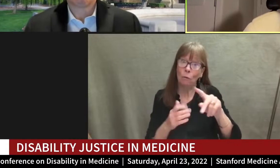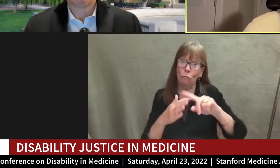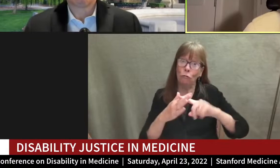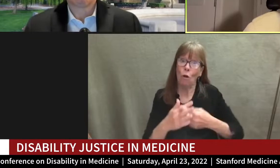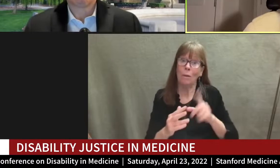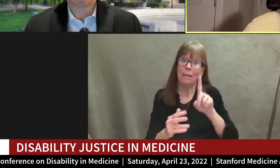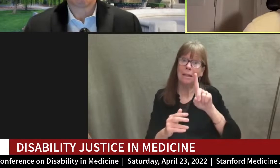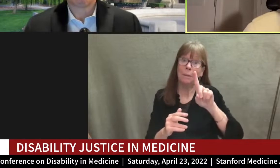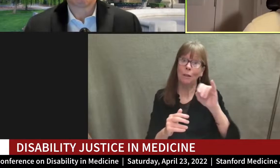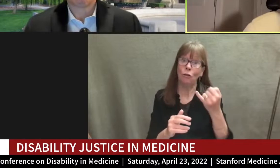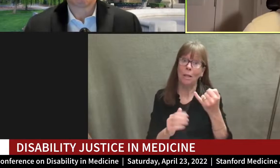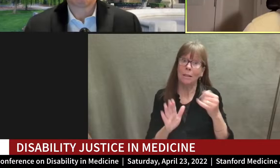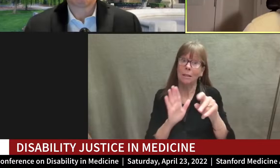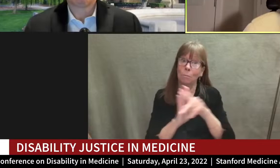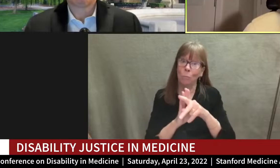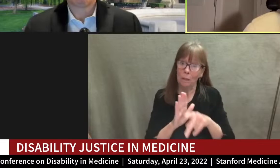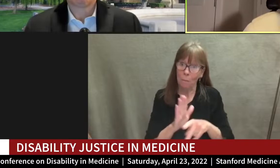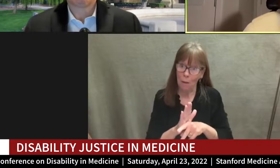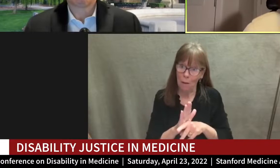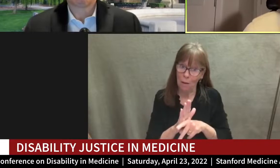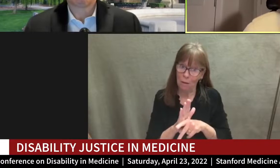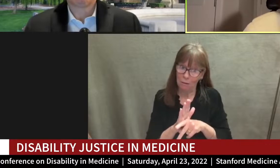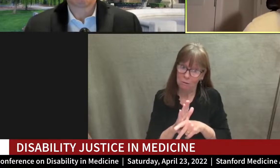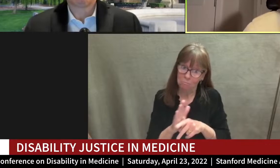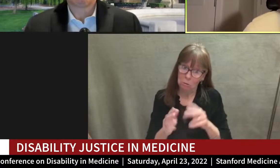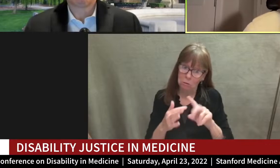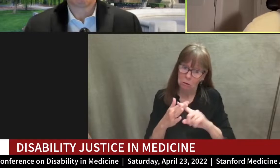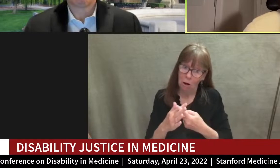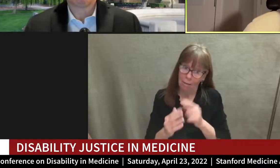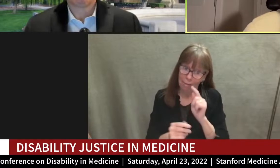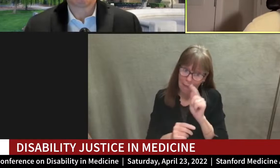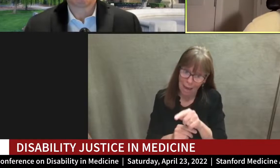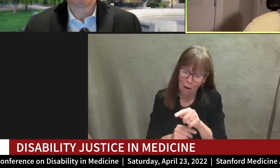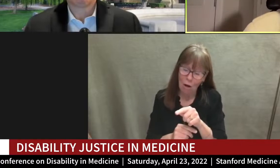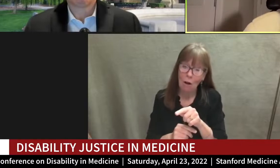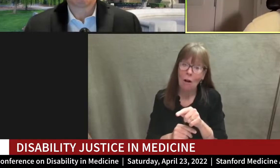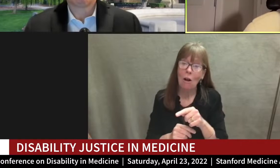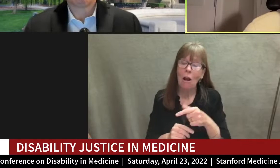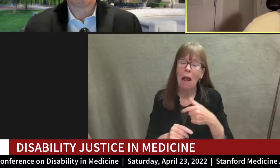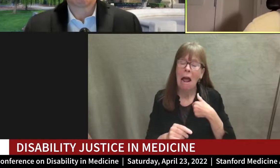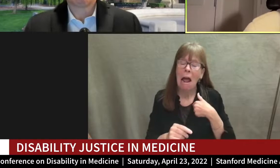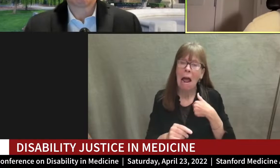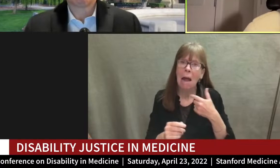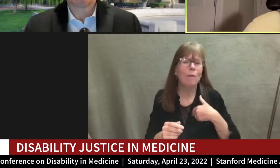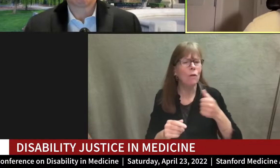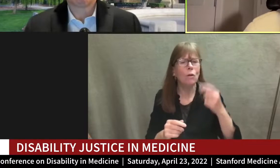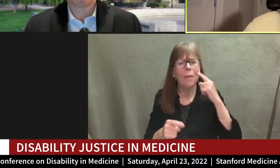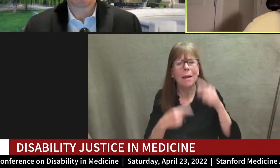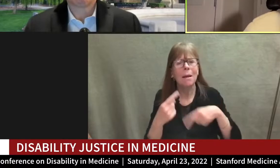you know, I am really referring to… thinking about care, taking place